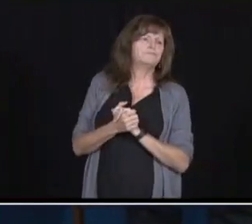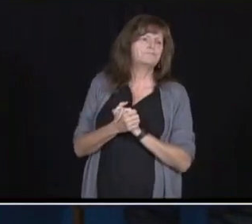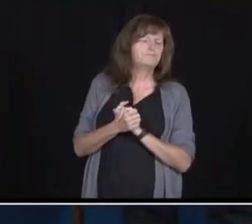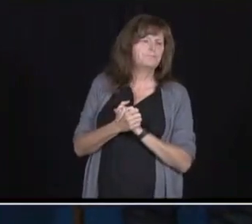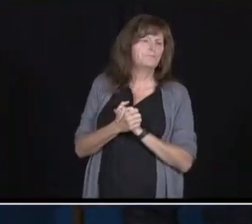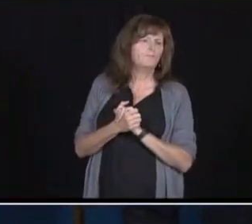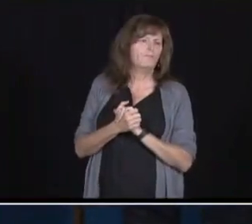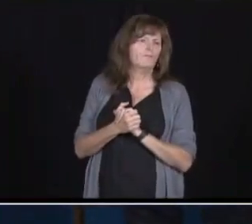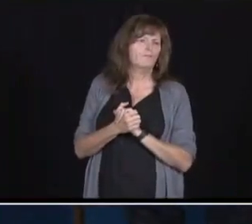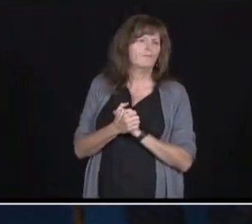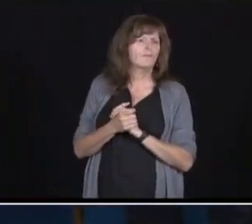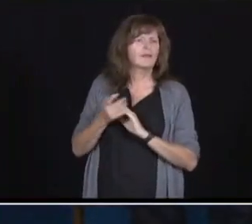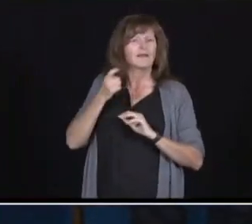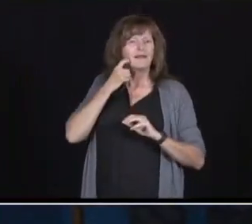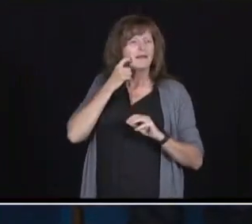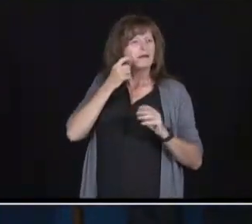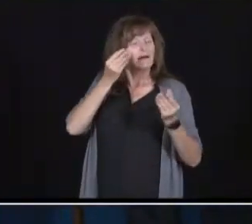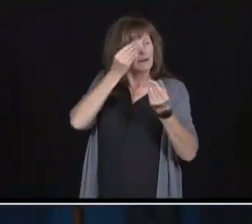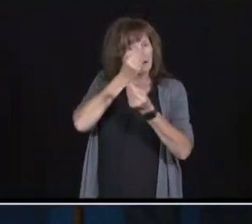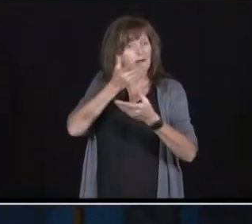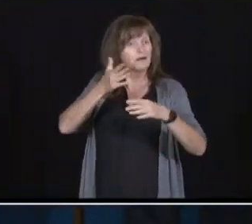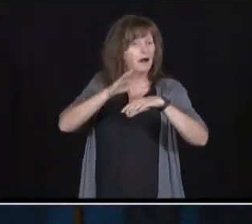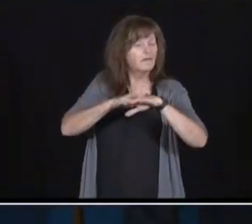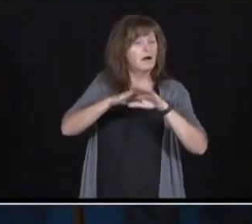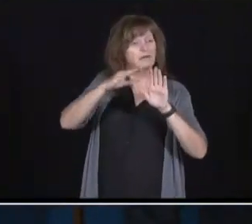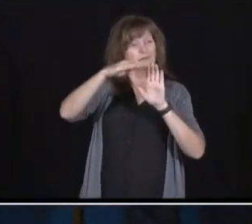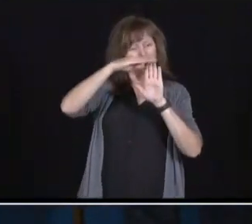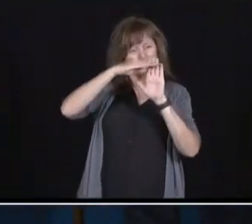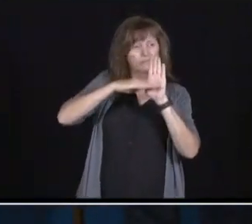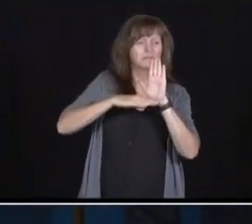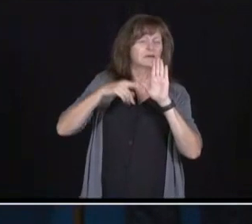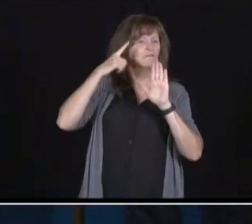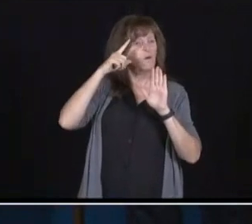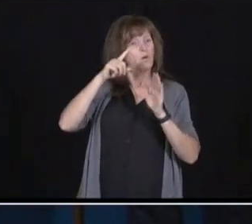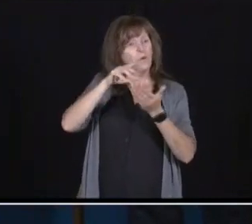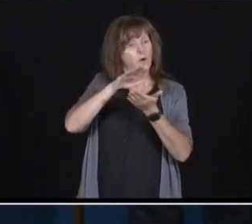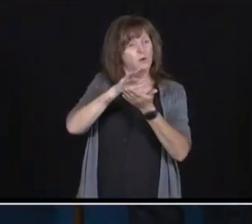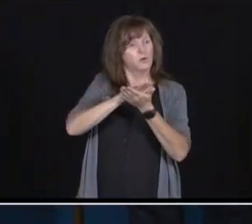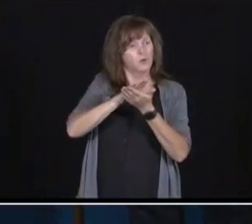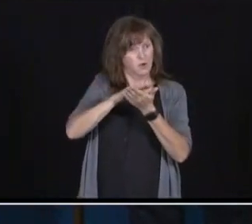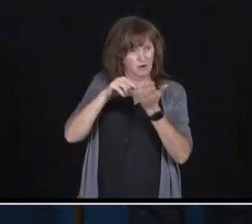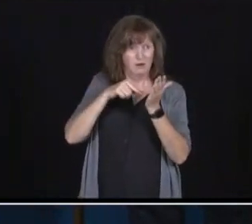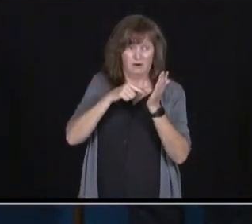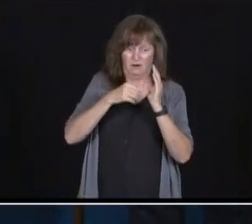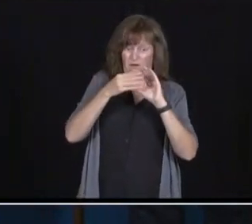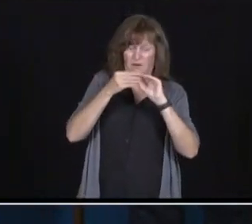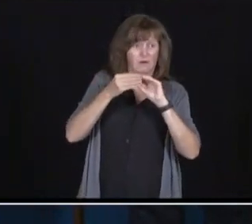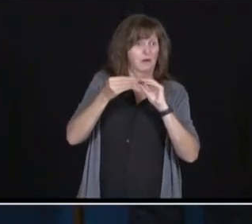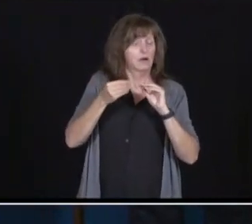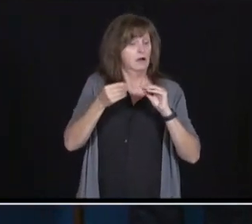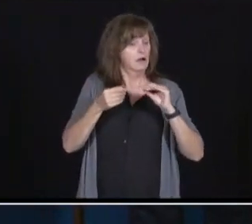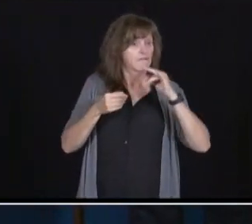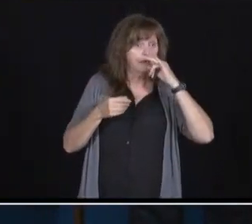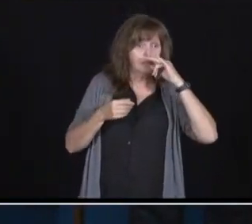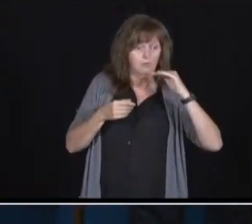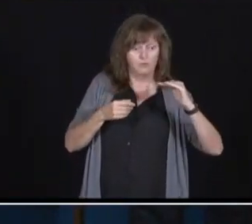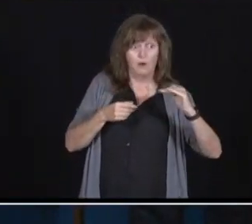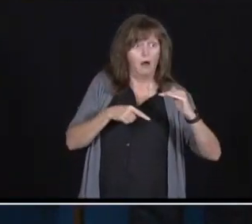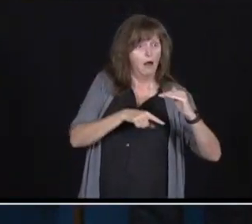country. And we think it is going to make a difference. Follow-up? Minister, my second question is to do with